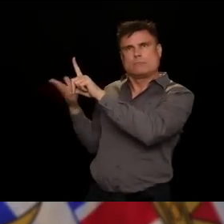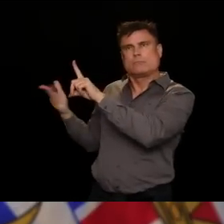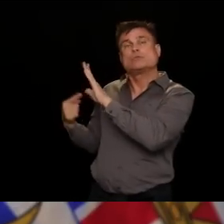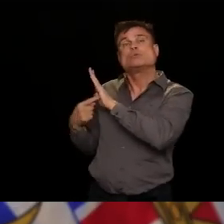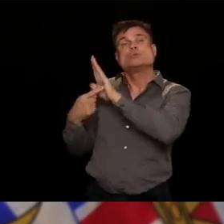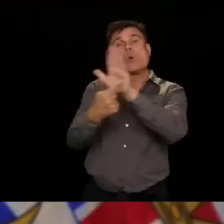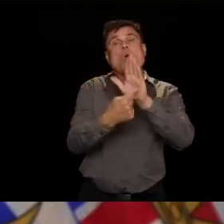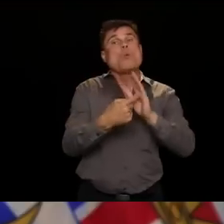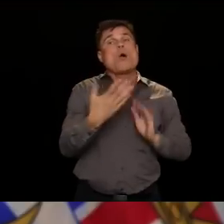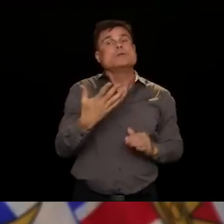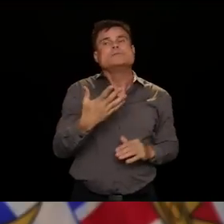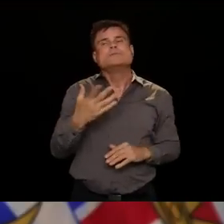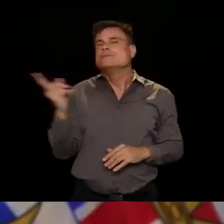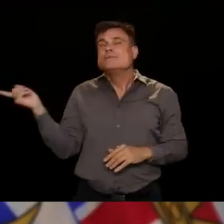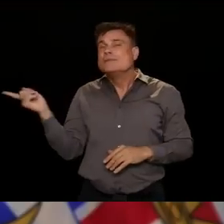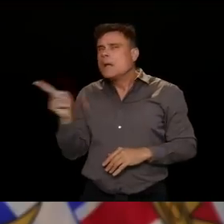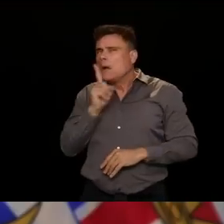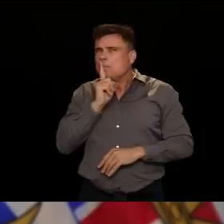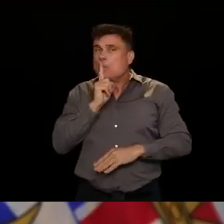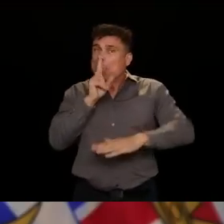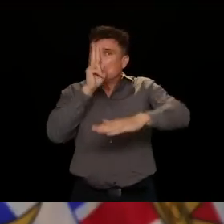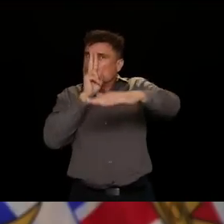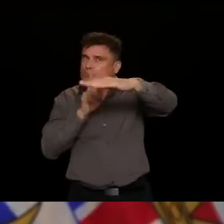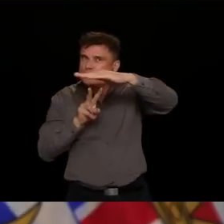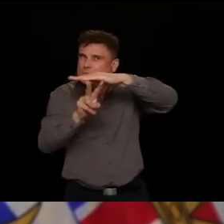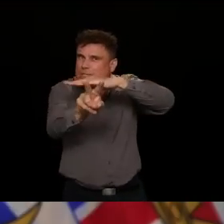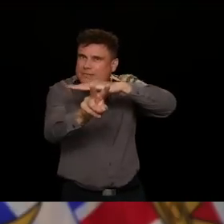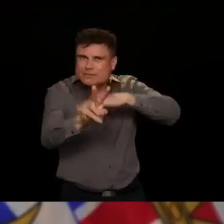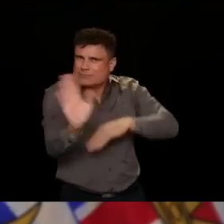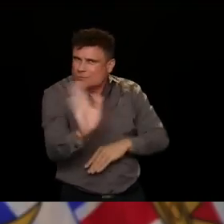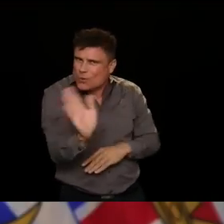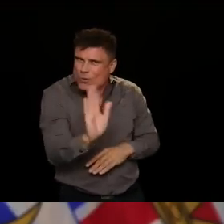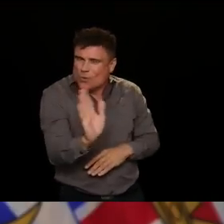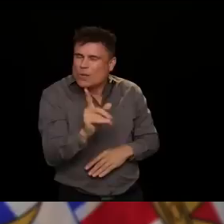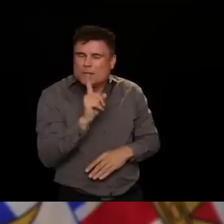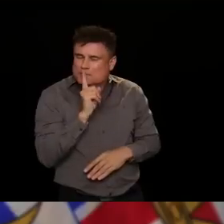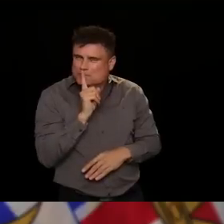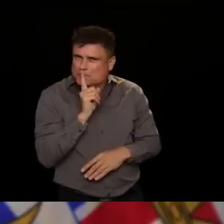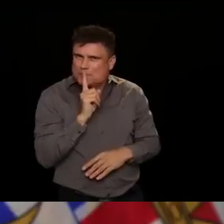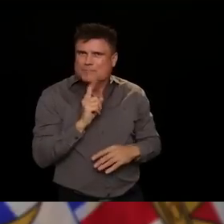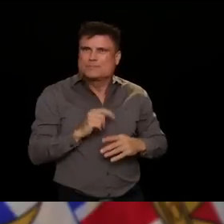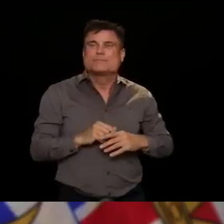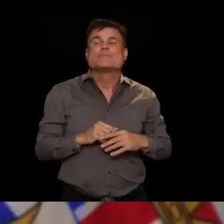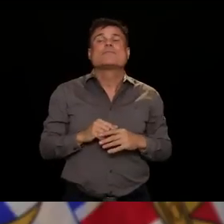It helps us understand the relationship between those. But it is not a prediction,